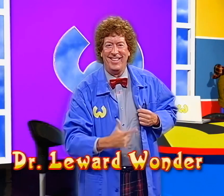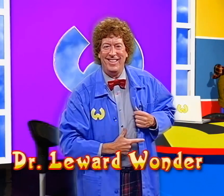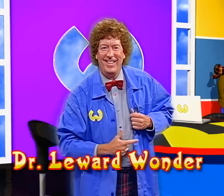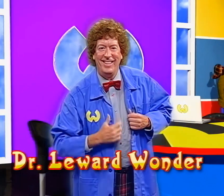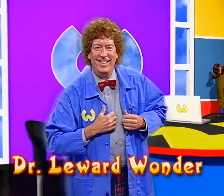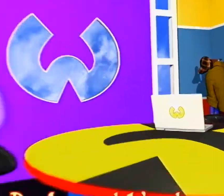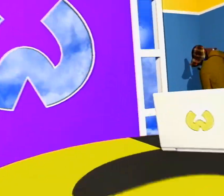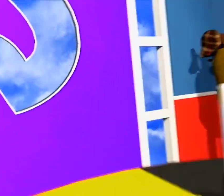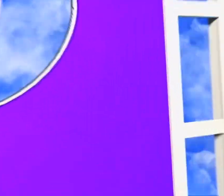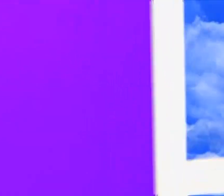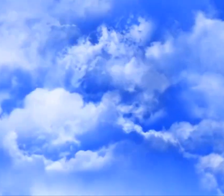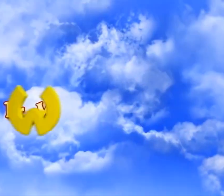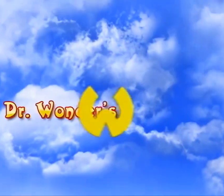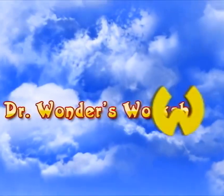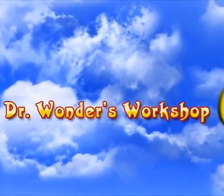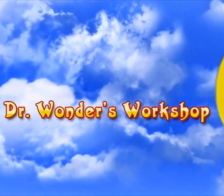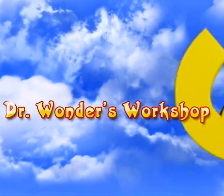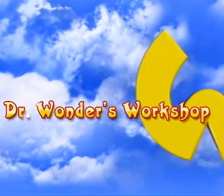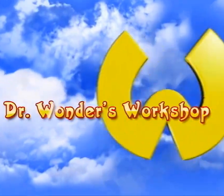DR. WONDER'S WORKSHO .